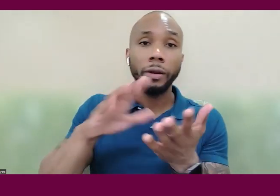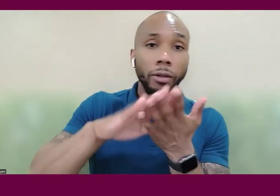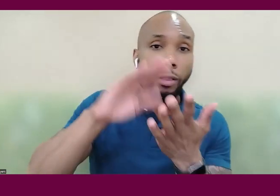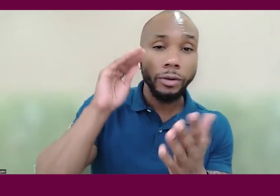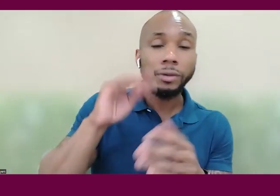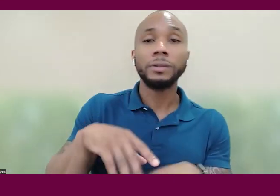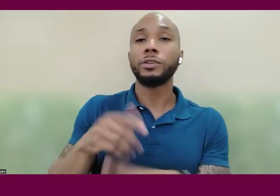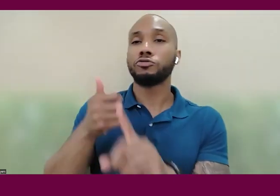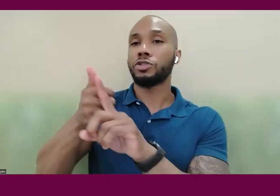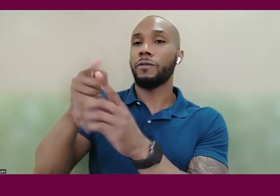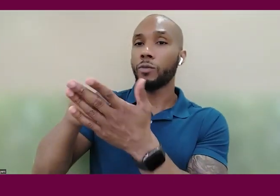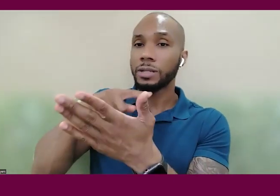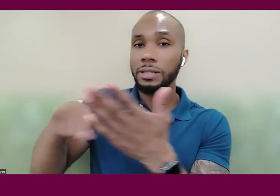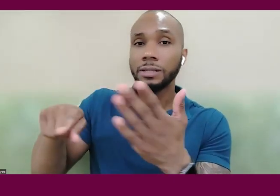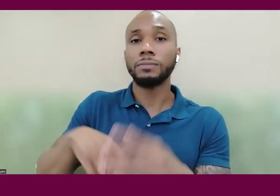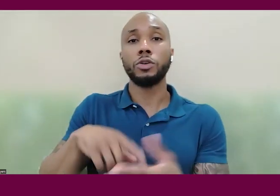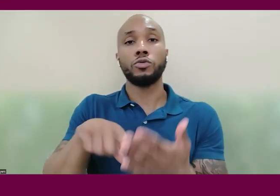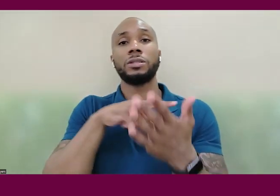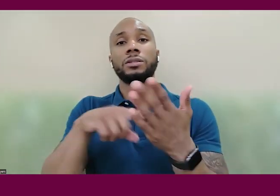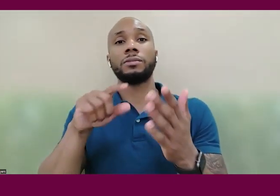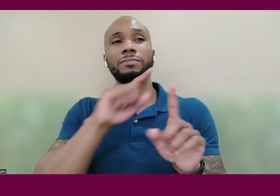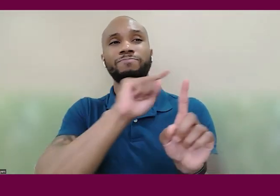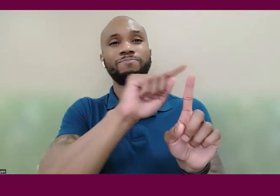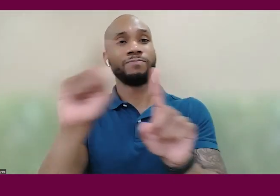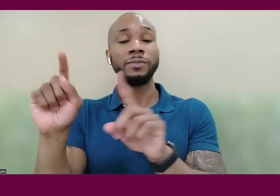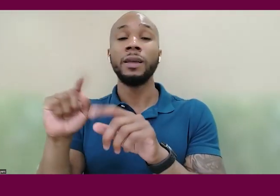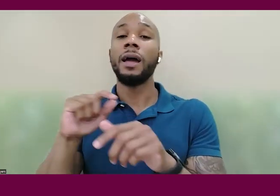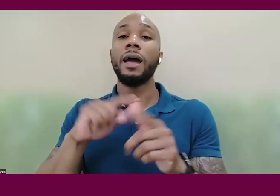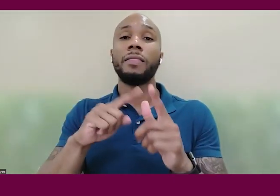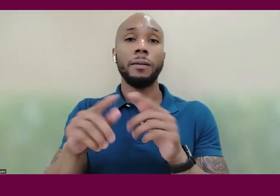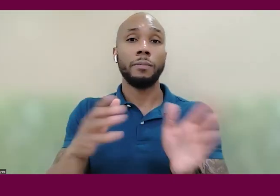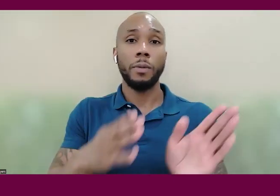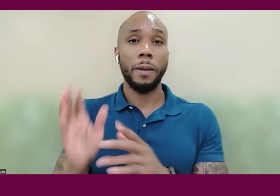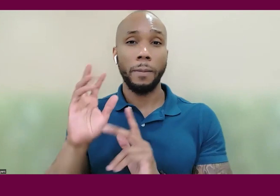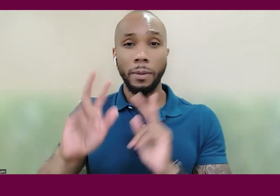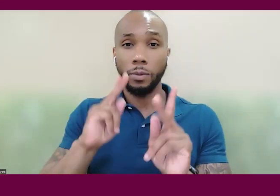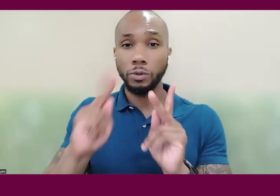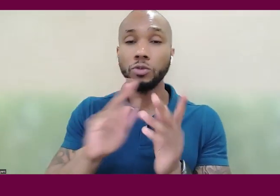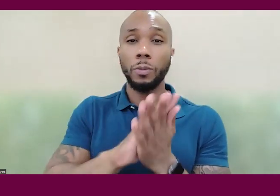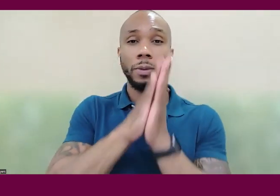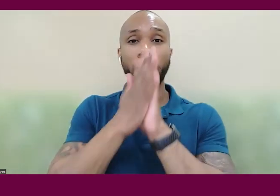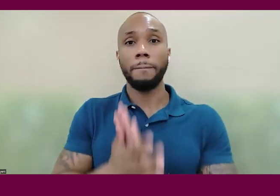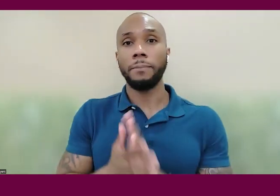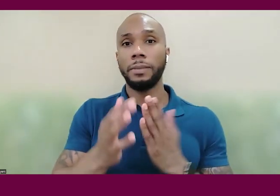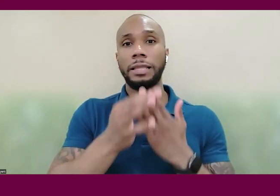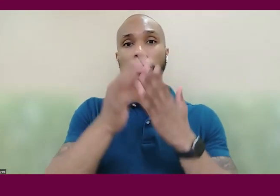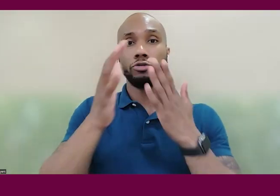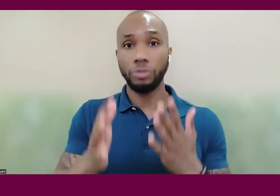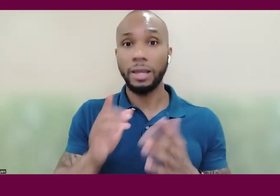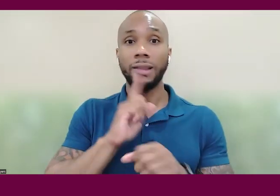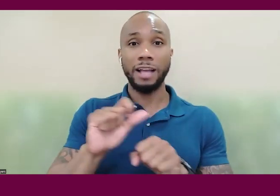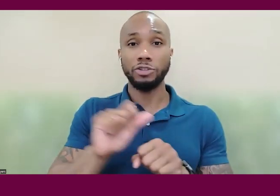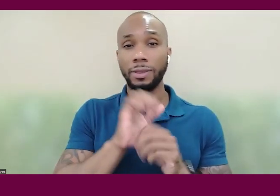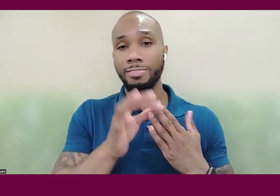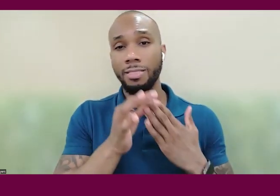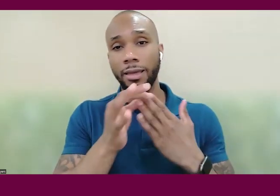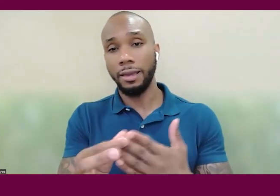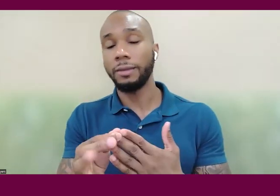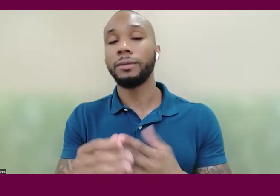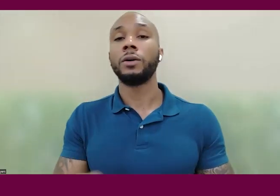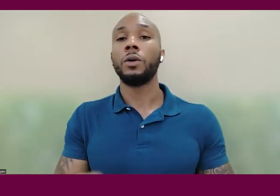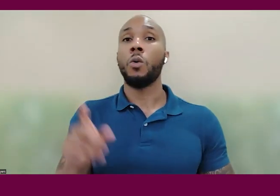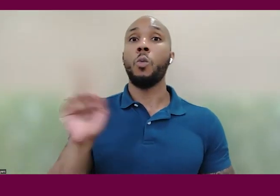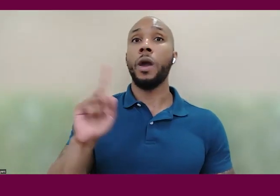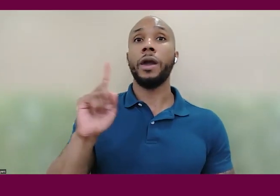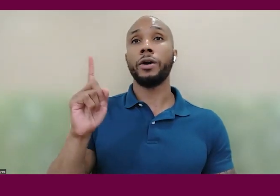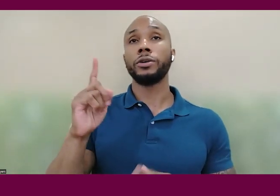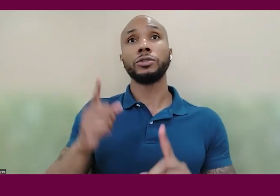Get their self-criticisms and prepare people to be leading where you want this to go.